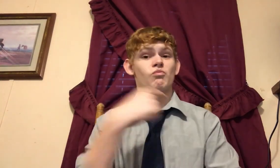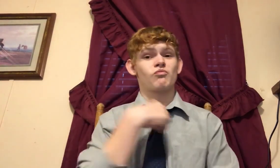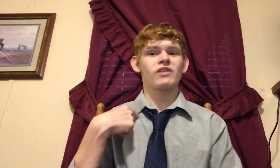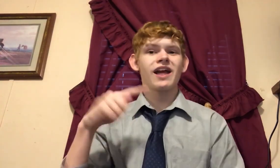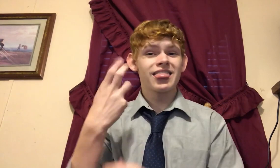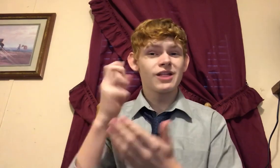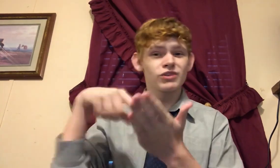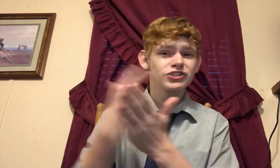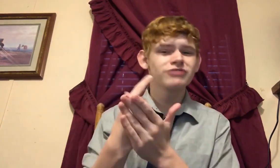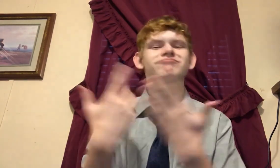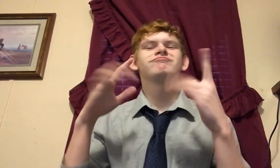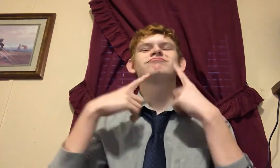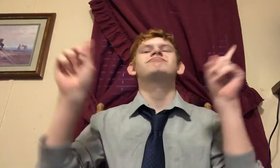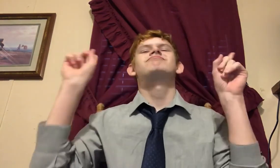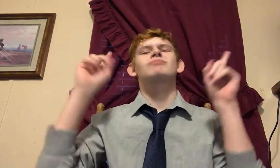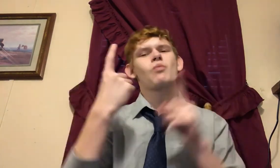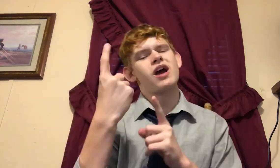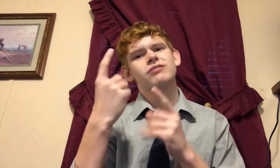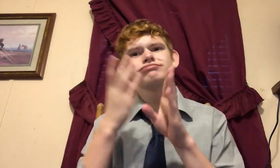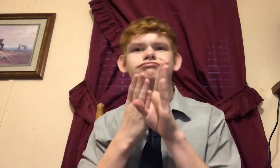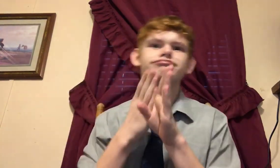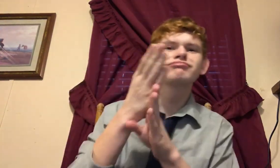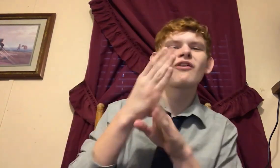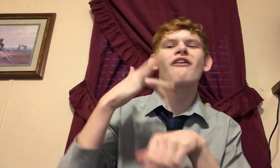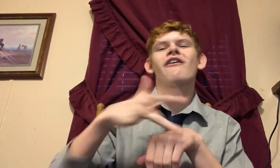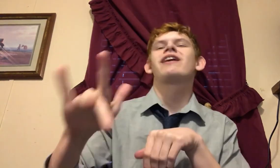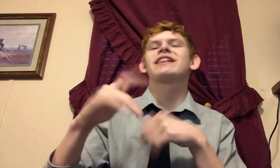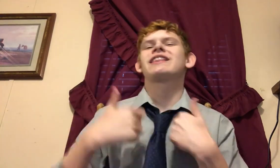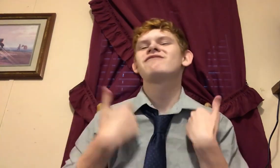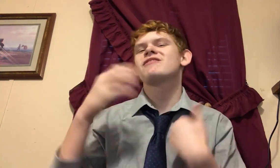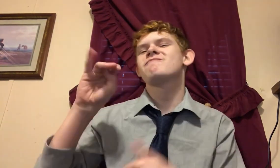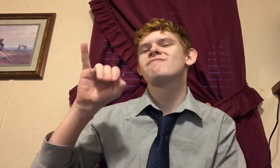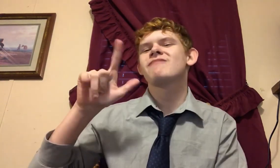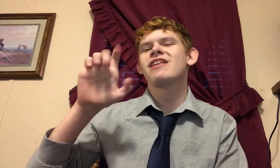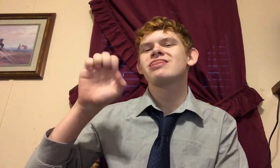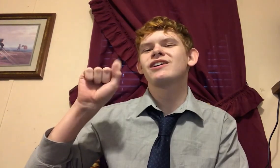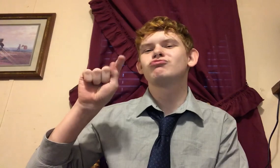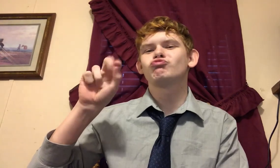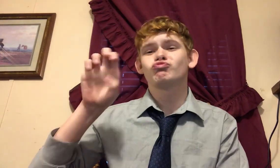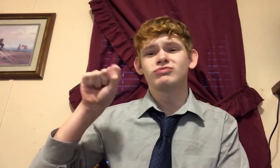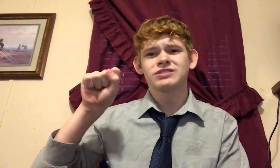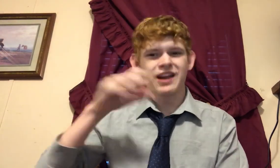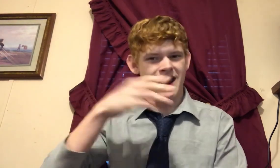We, the graduates, have accomplished one of life's major early milestones